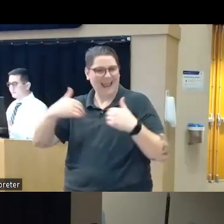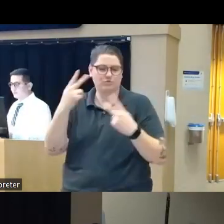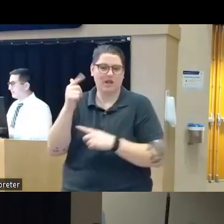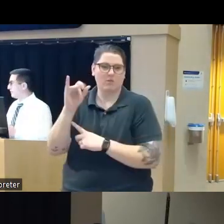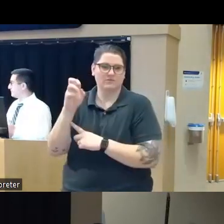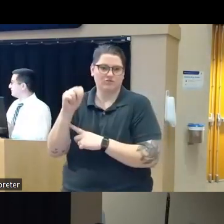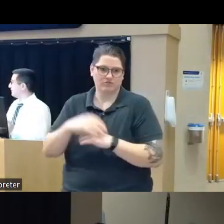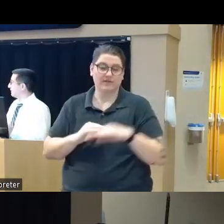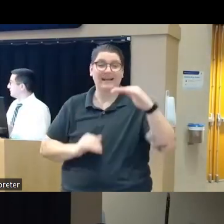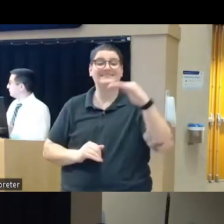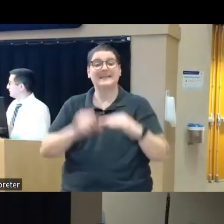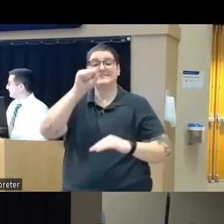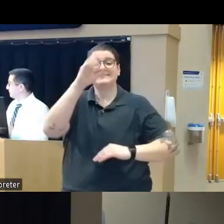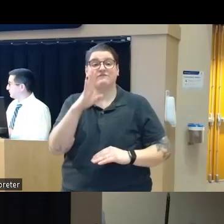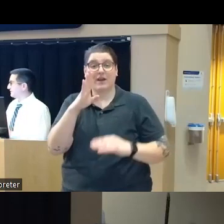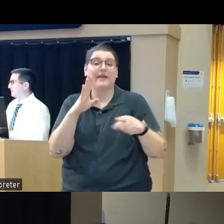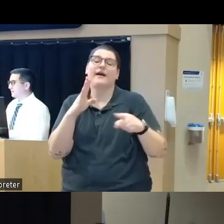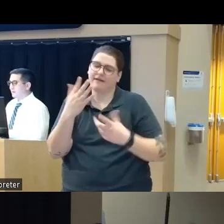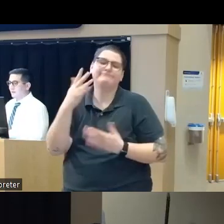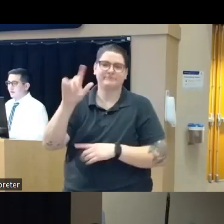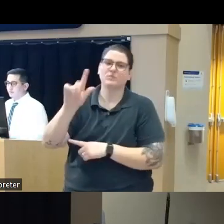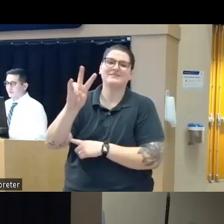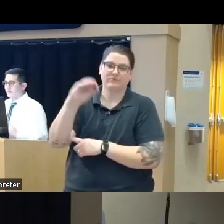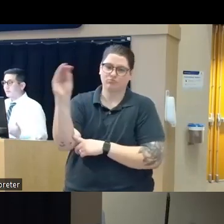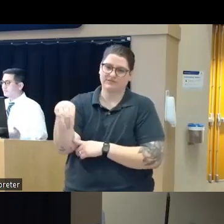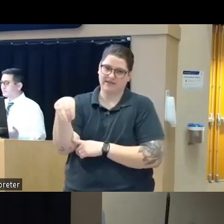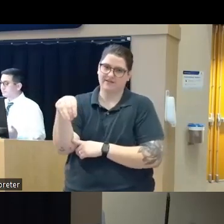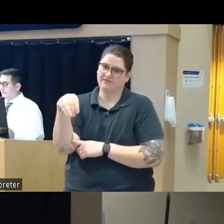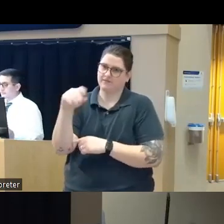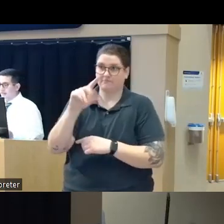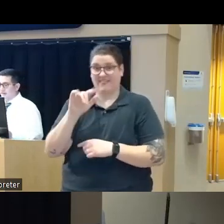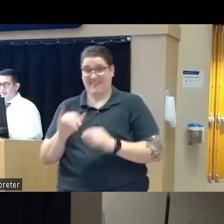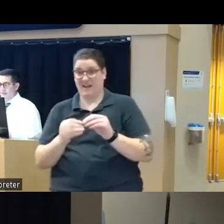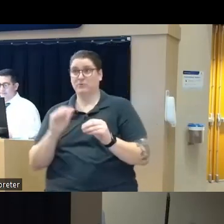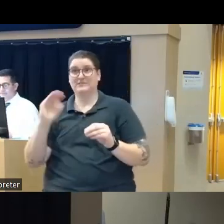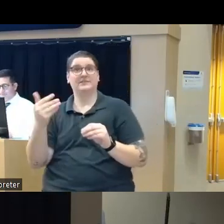in schizophrenia it was estimated to be 27 but that number seems to be actually higher than that